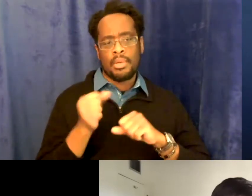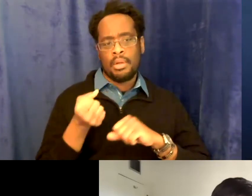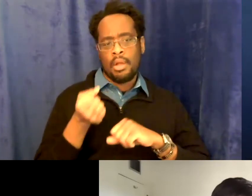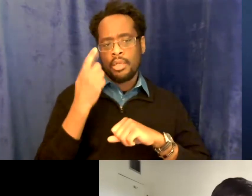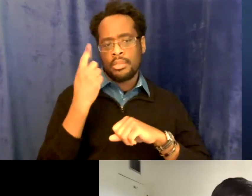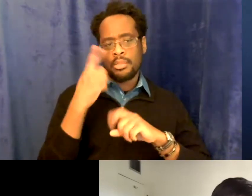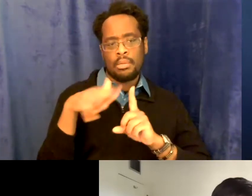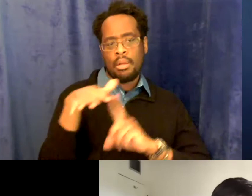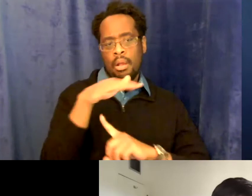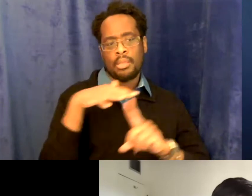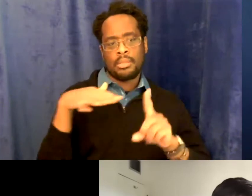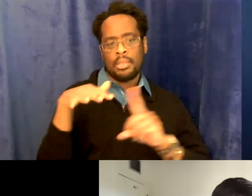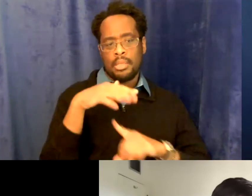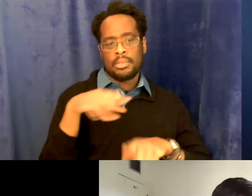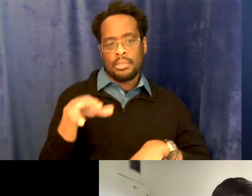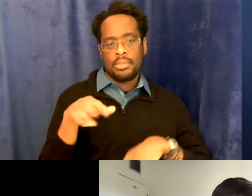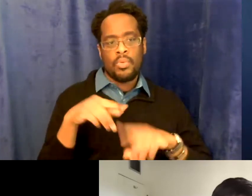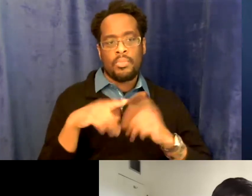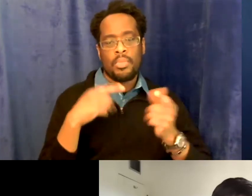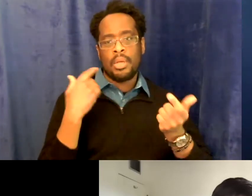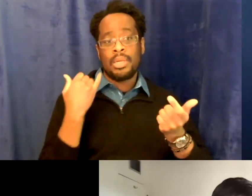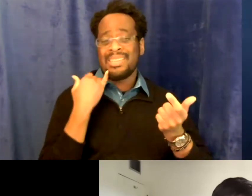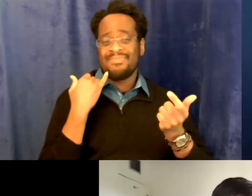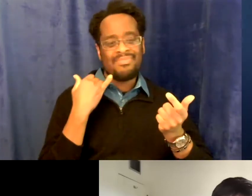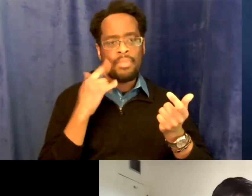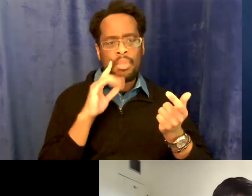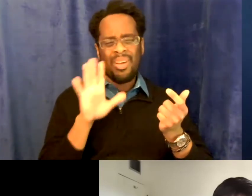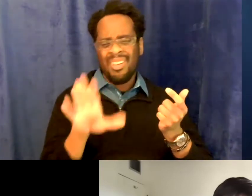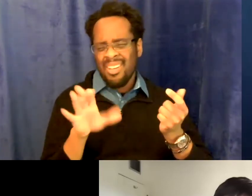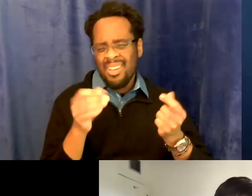in different states but overall you're able to understand the context but if you don't